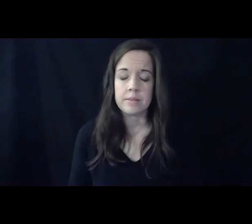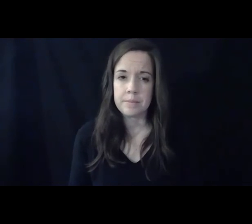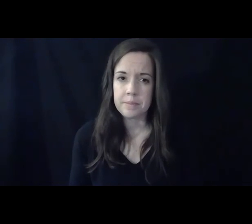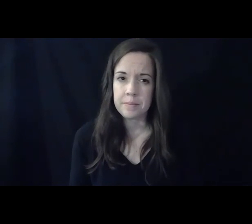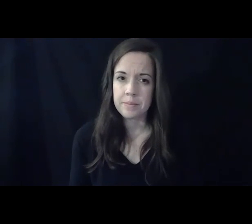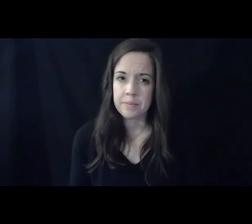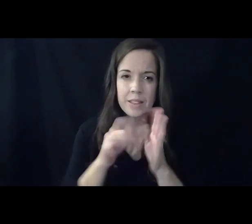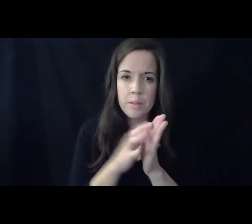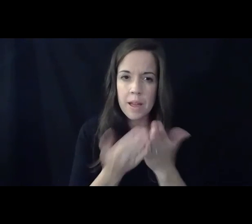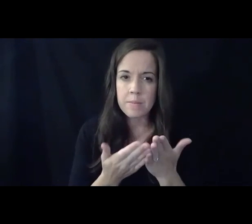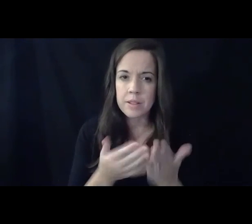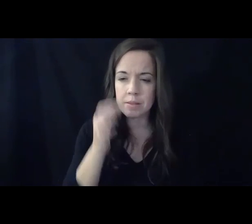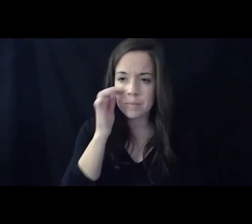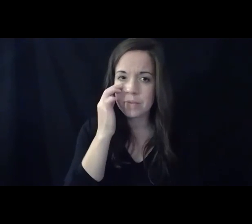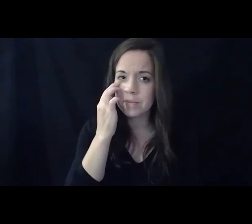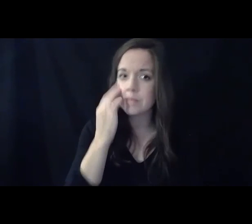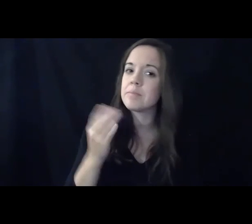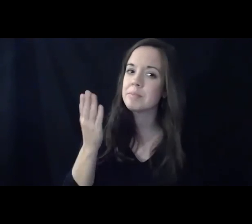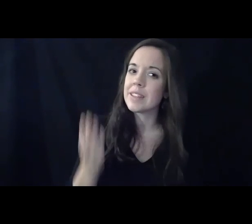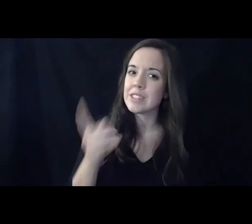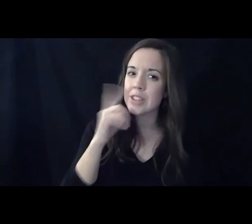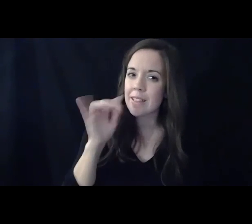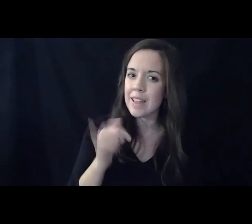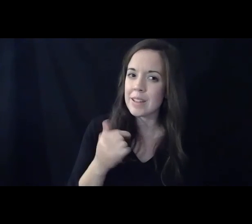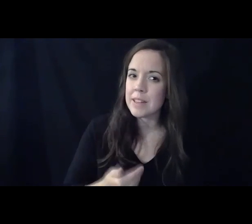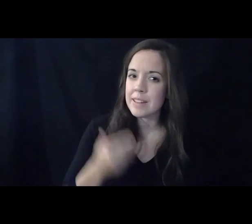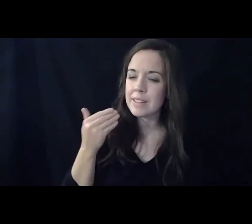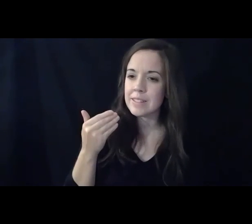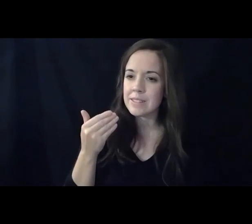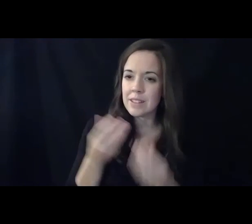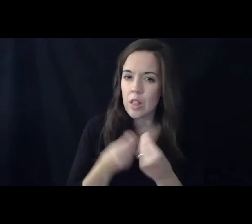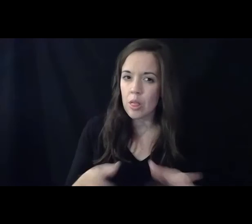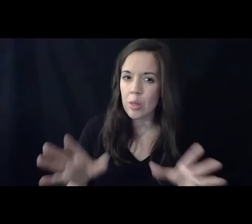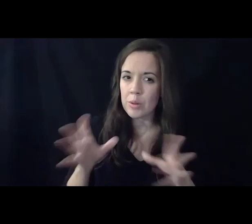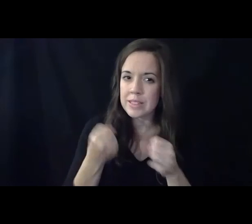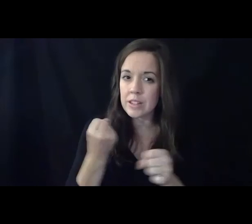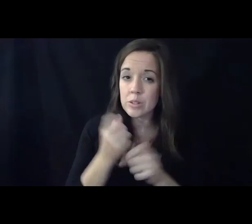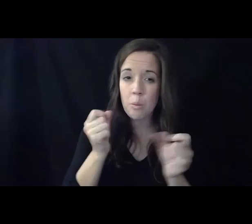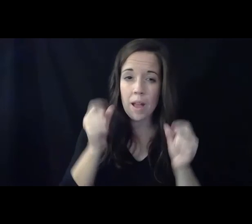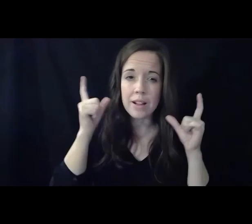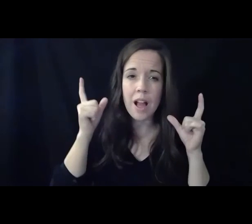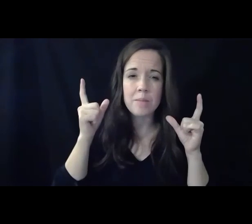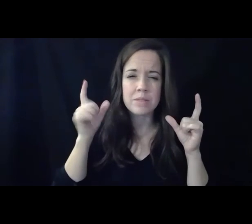Did she, like me, lose years of nights, up at an ungodly hour, washing the sheets?